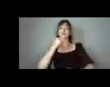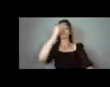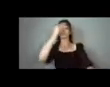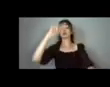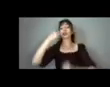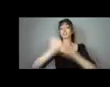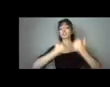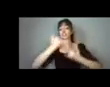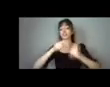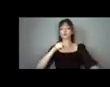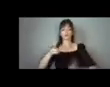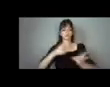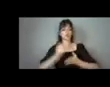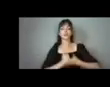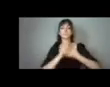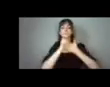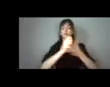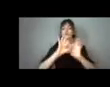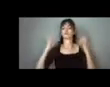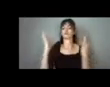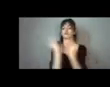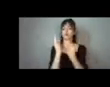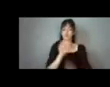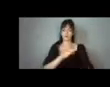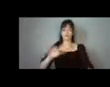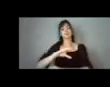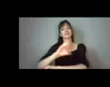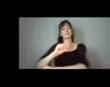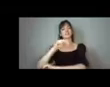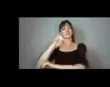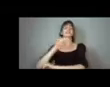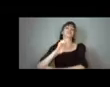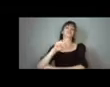group comprising of senior officials from the relevant departments and agencies, and I commend